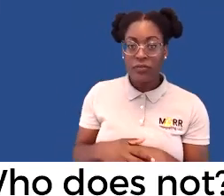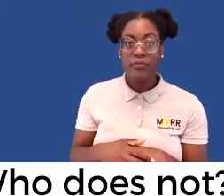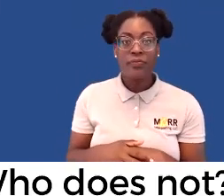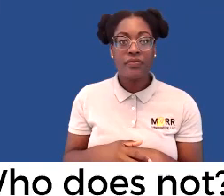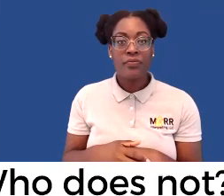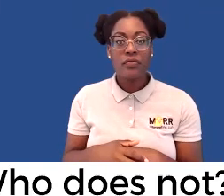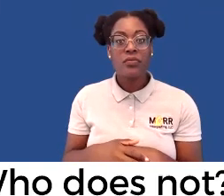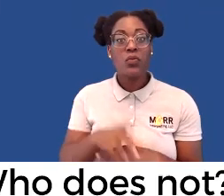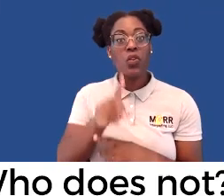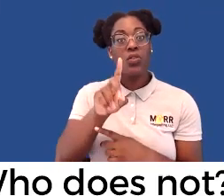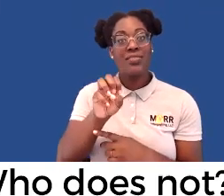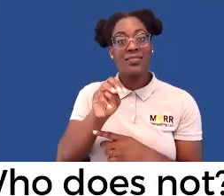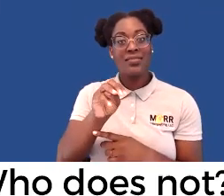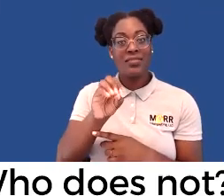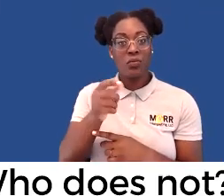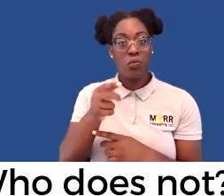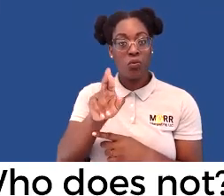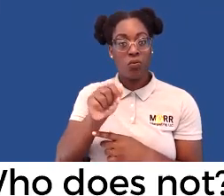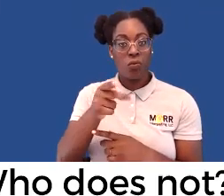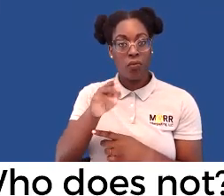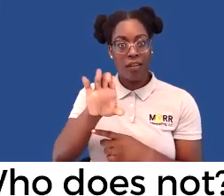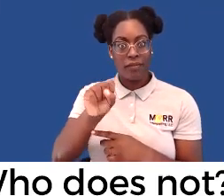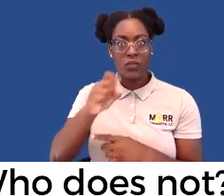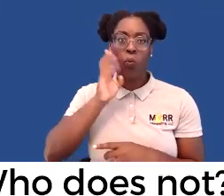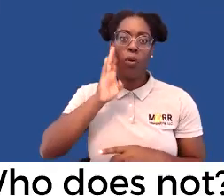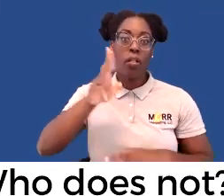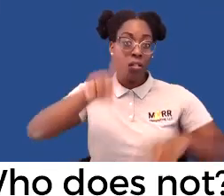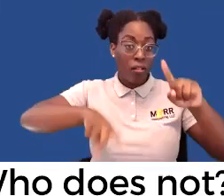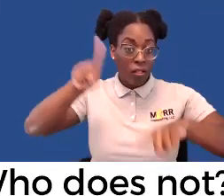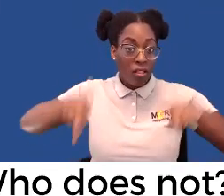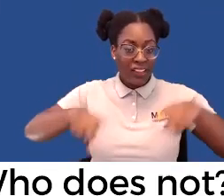What research is informing your online tutoring or your tutoring in general?